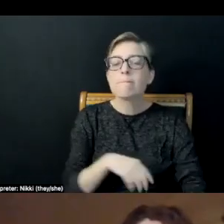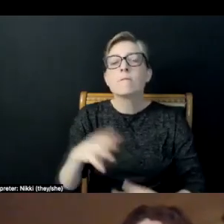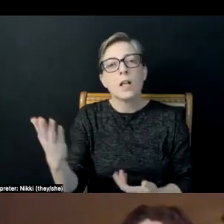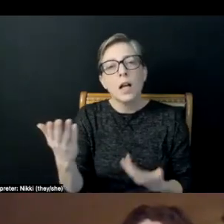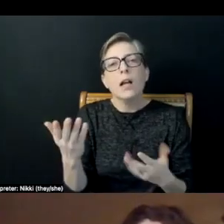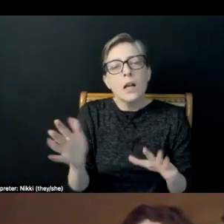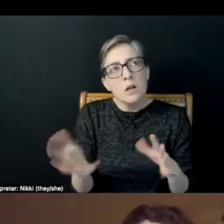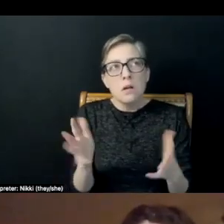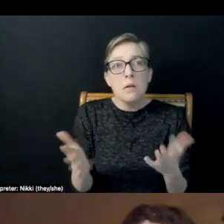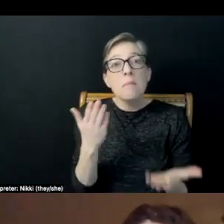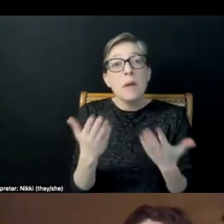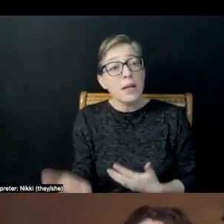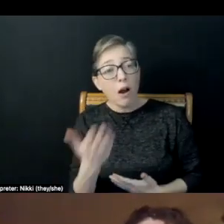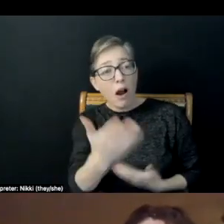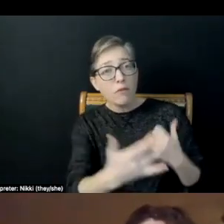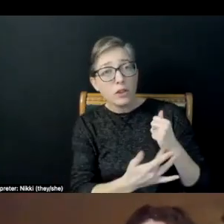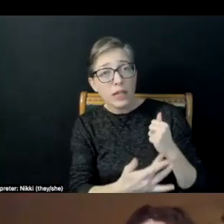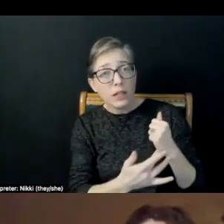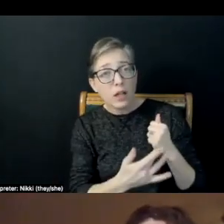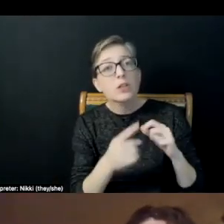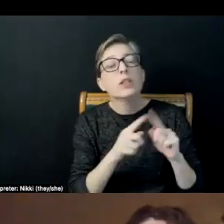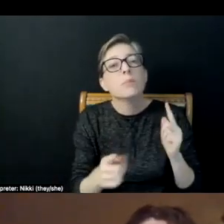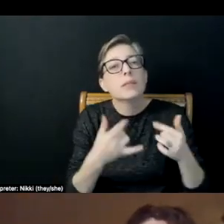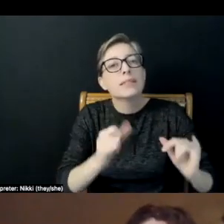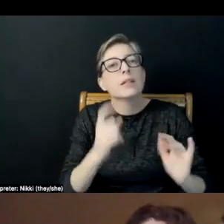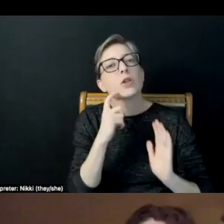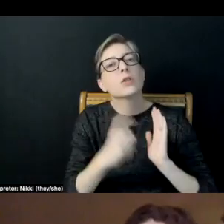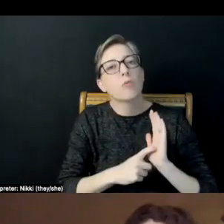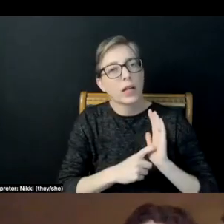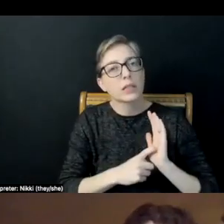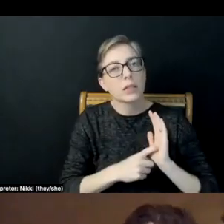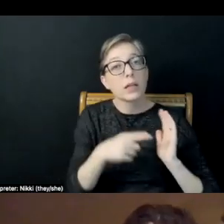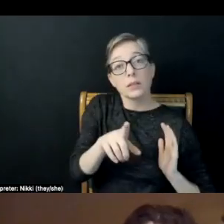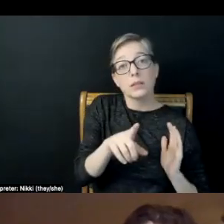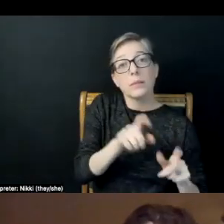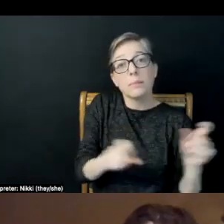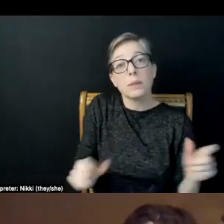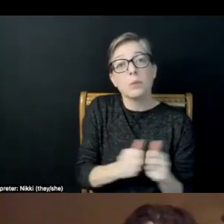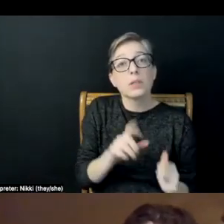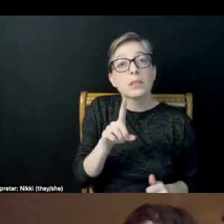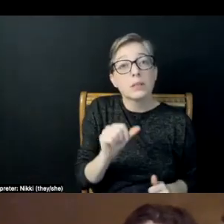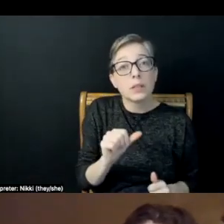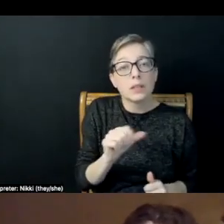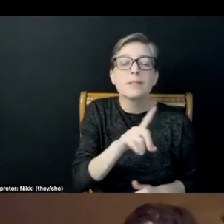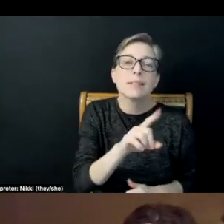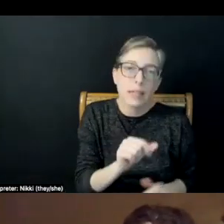I think you should recognize that disabled people are experts in how they accommodate their disability in order to function.